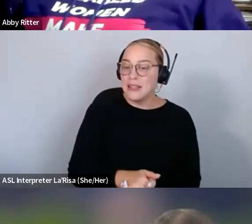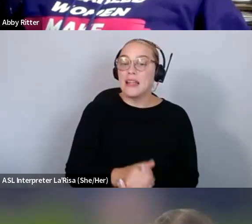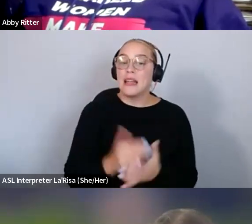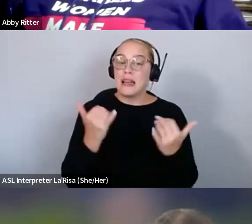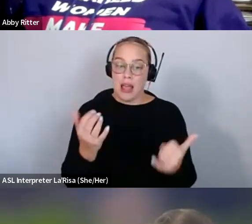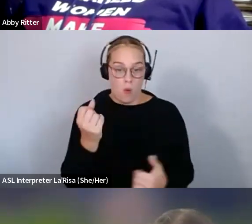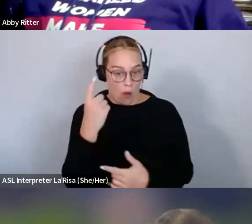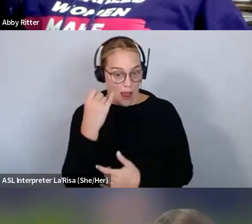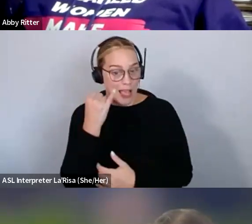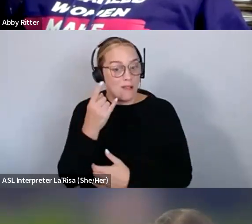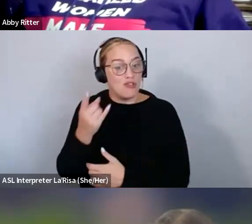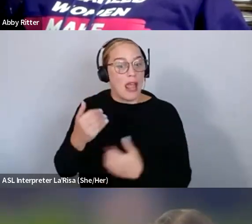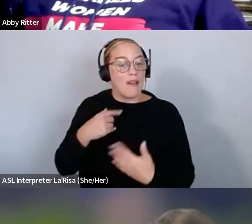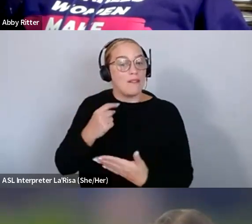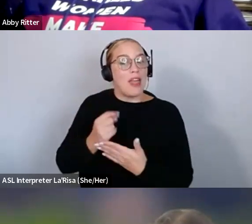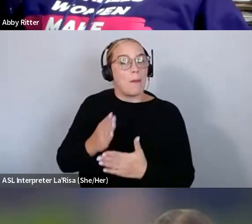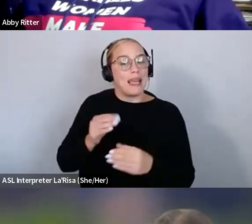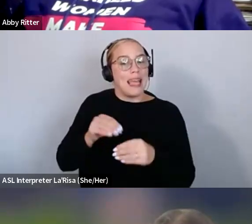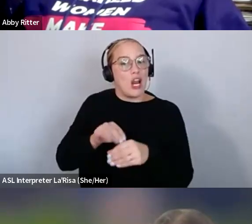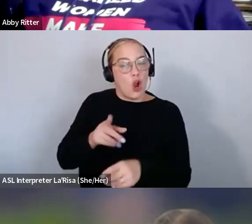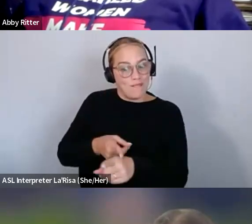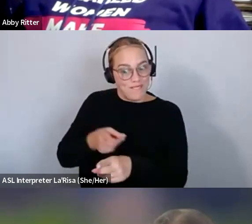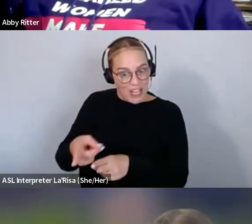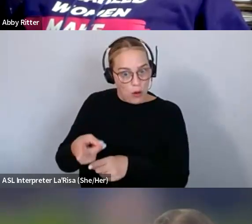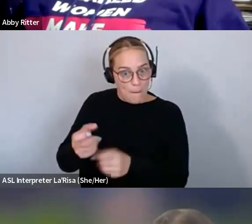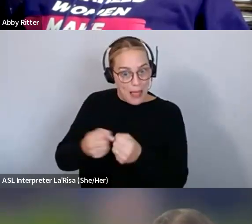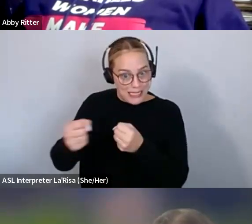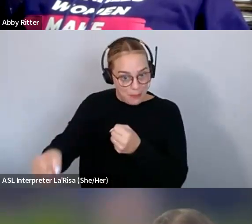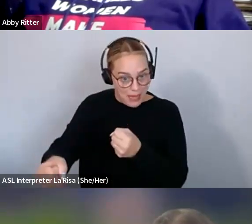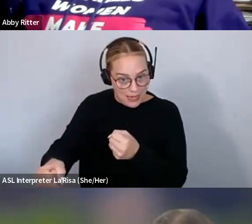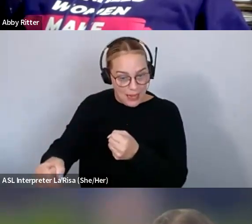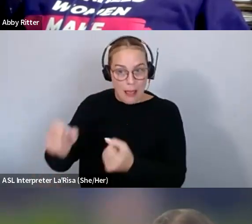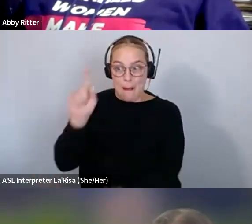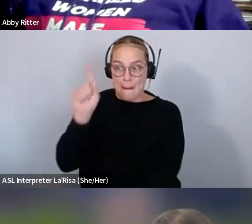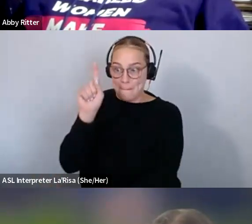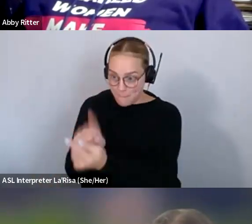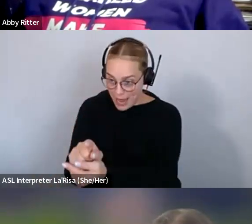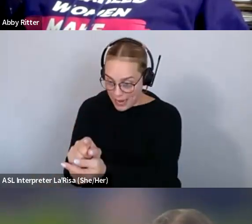What might be a reasonableaccommodation if she has a